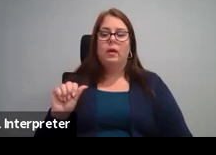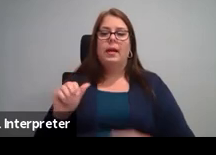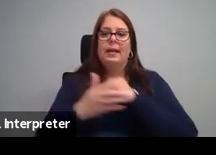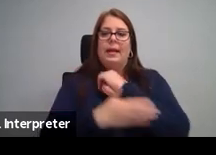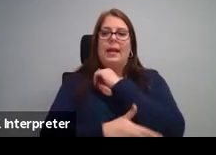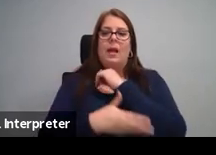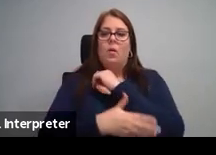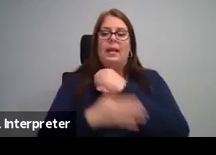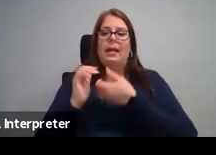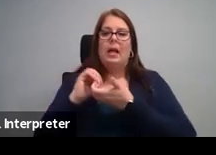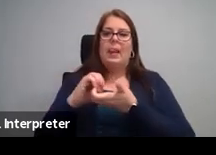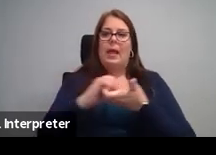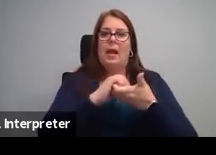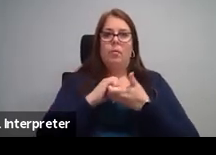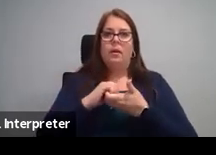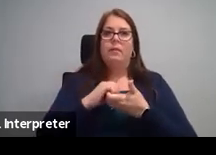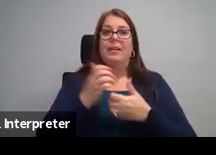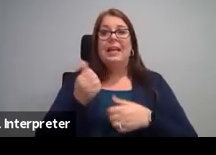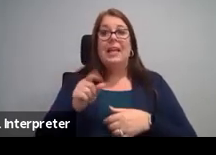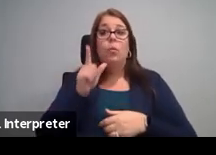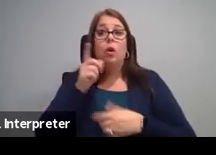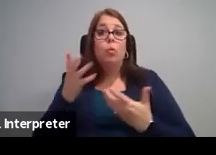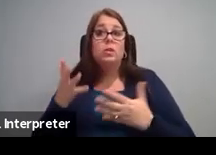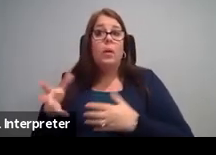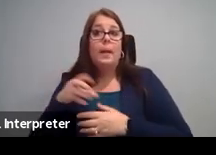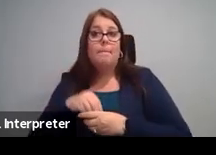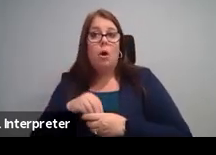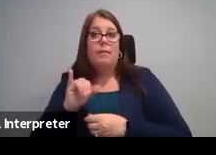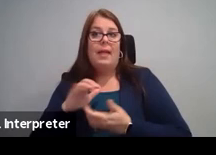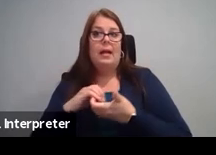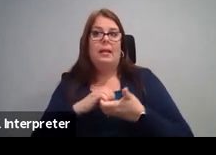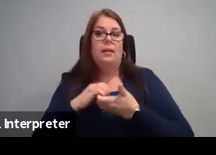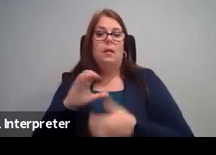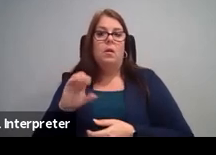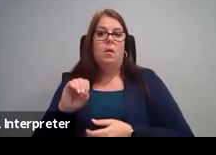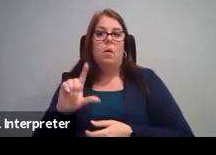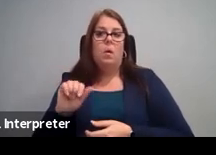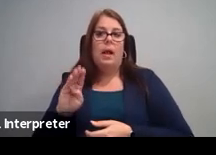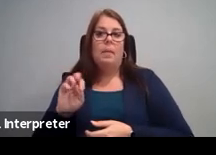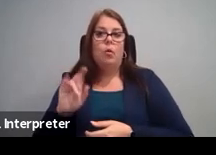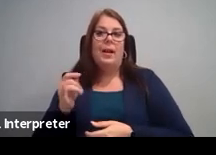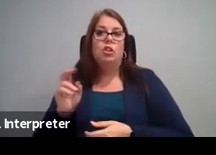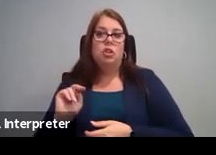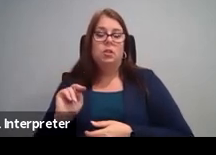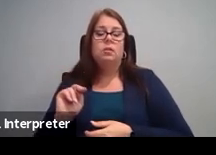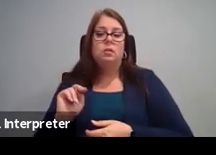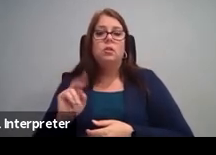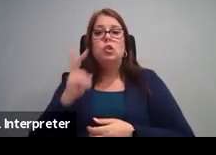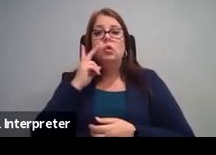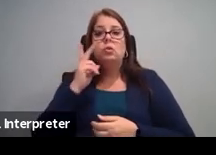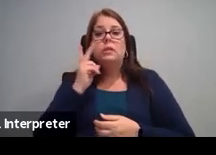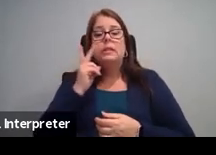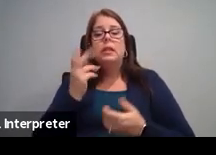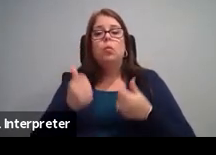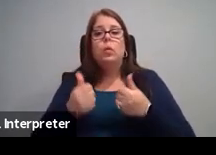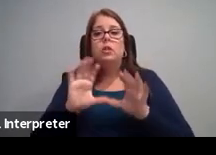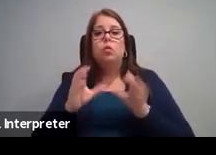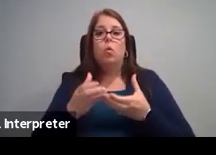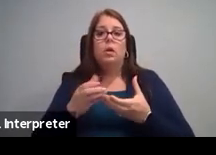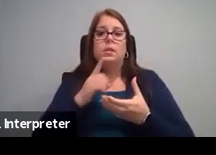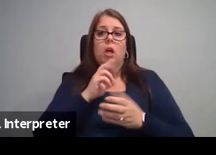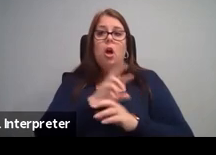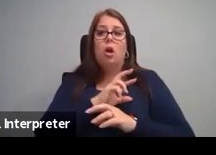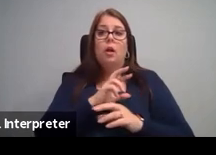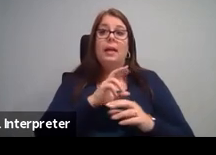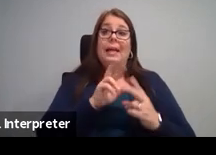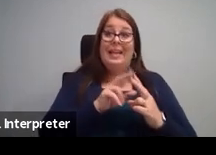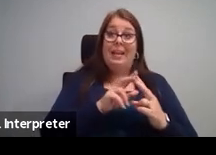Cathy Reznicek: Who is part of the collaborative and see the courses that we have out there for vetting and are that are have either been vetted or